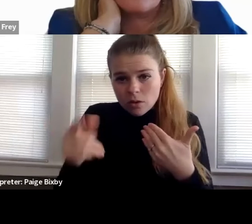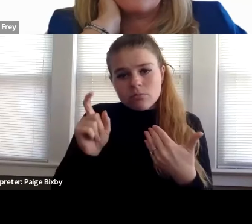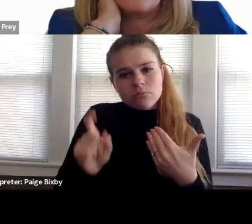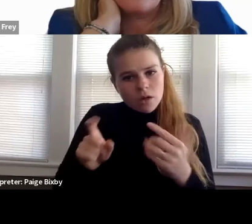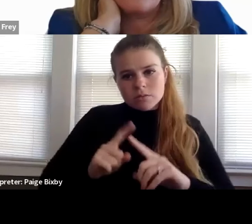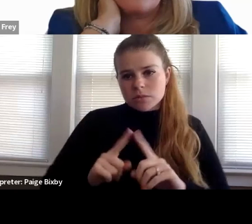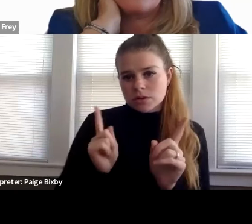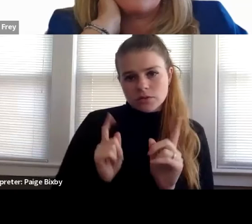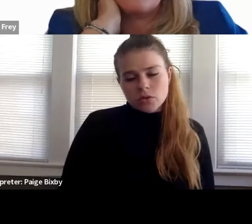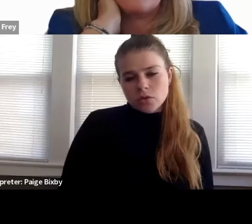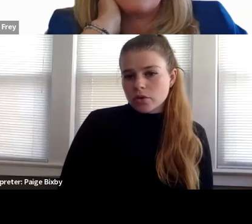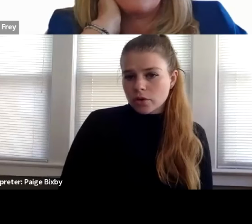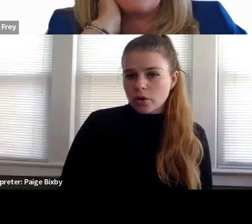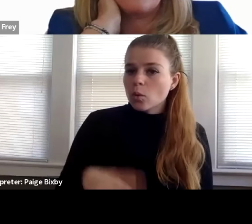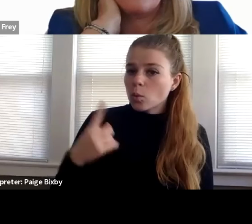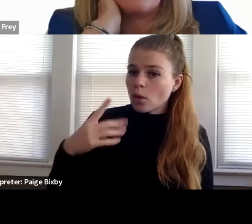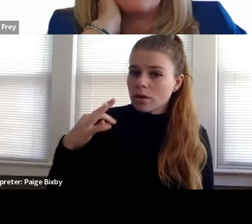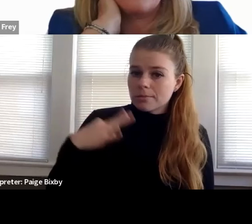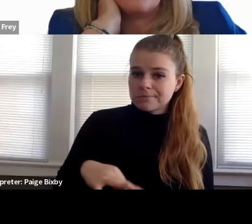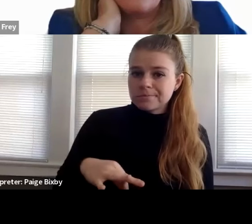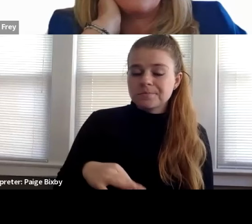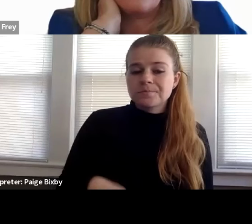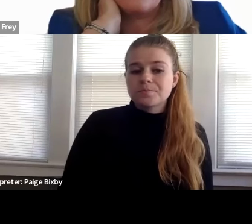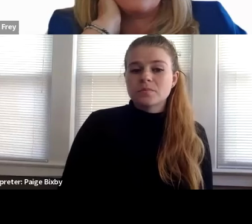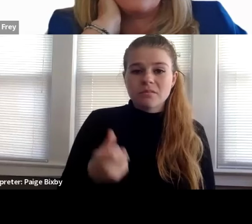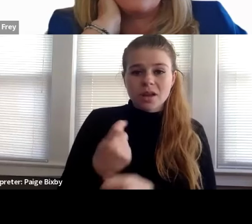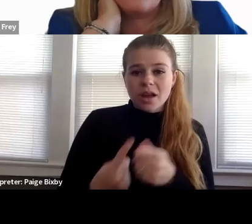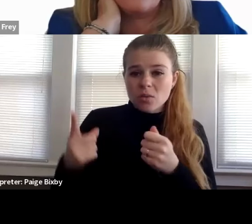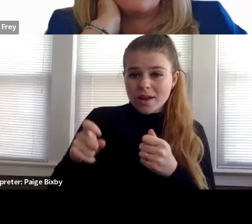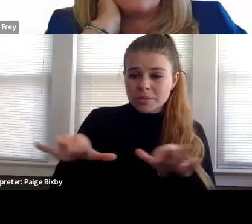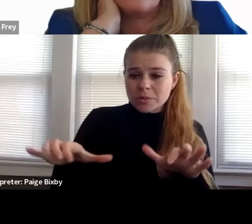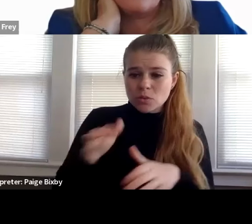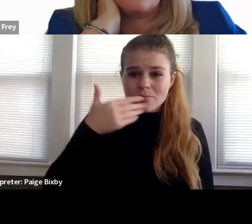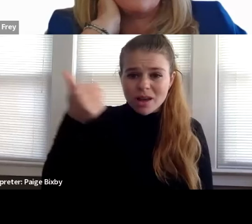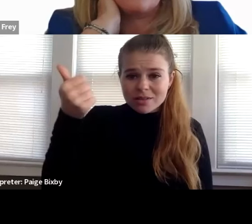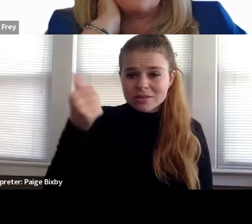Well, we've gotta have everybody with their best game on so that we have parents' attorneys